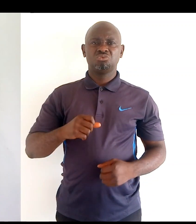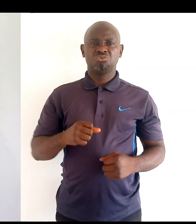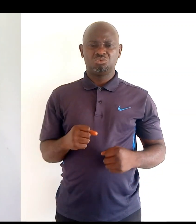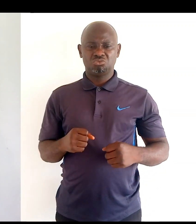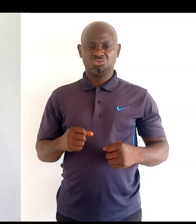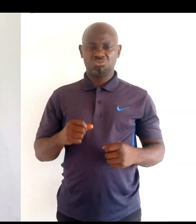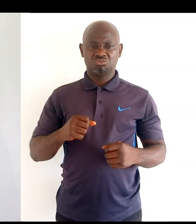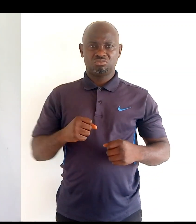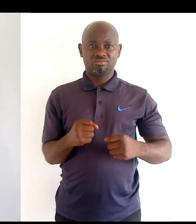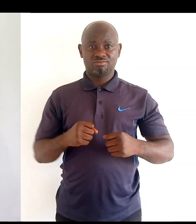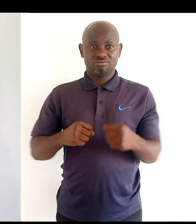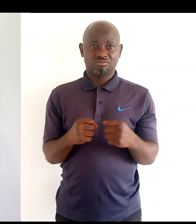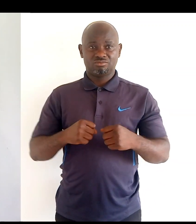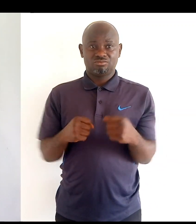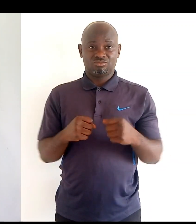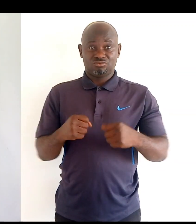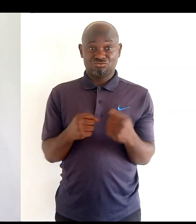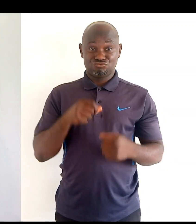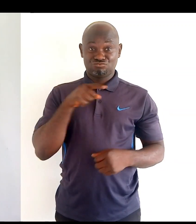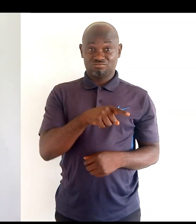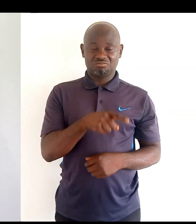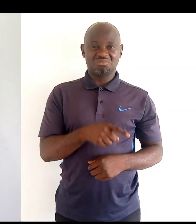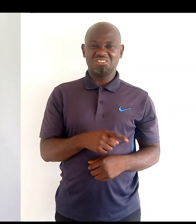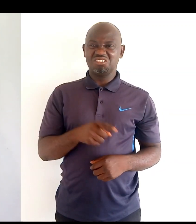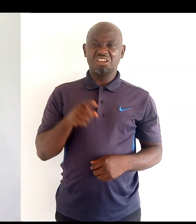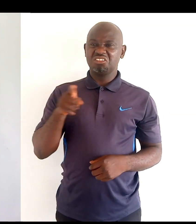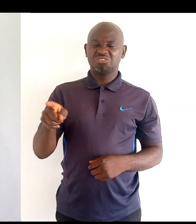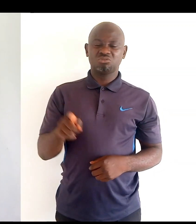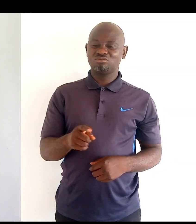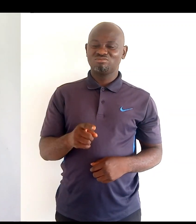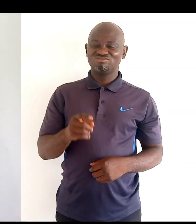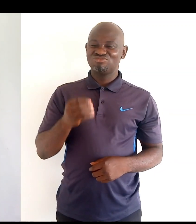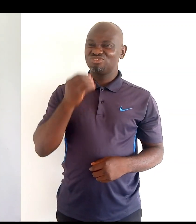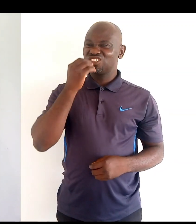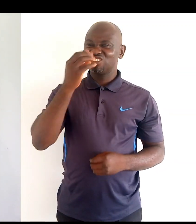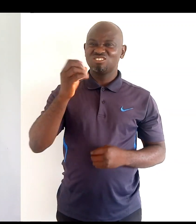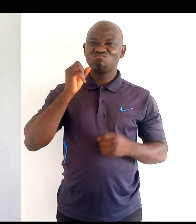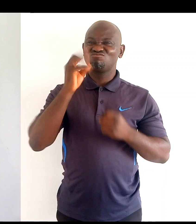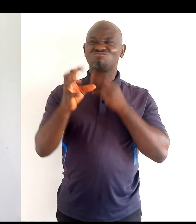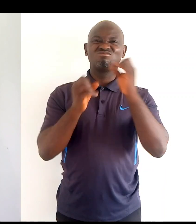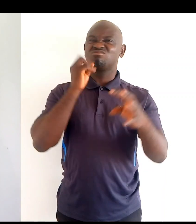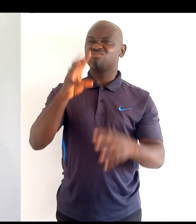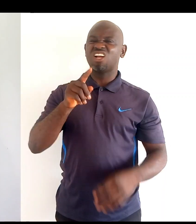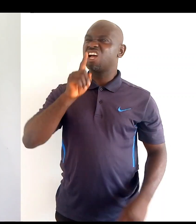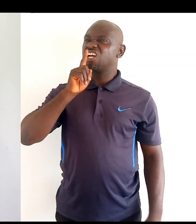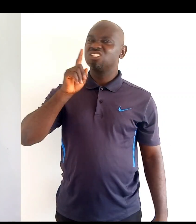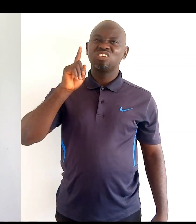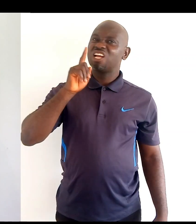the education would not be stalled, their progress would be limited and they will not be at par with